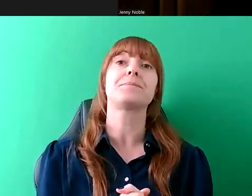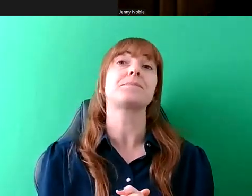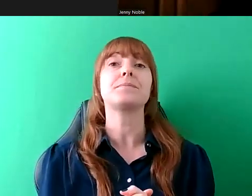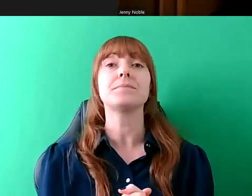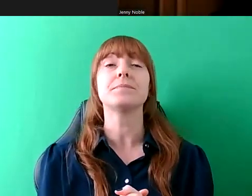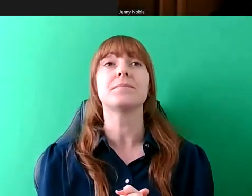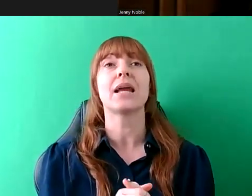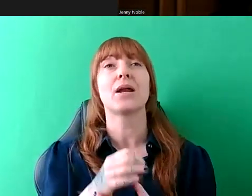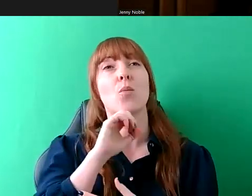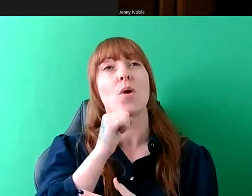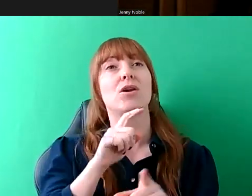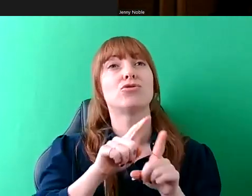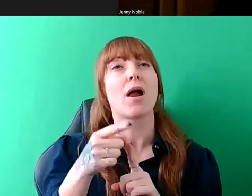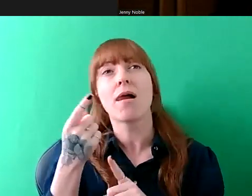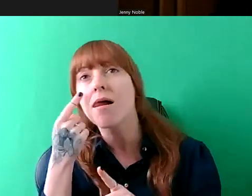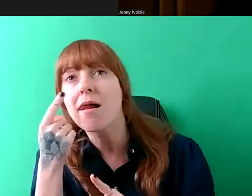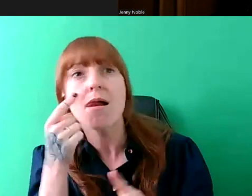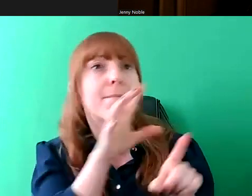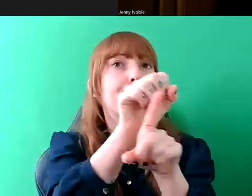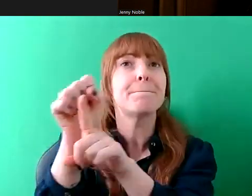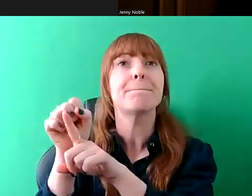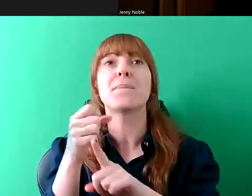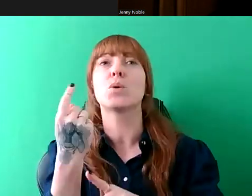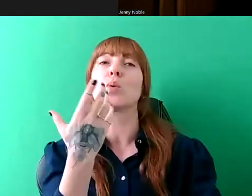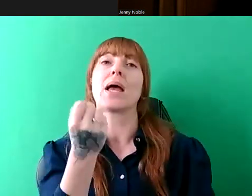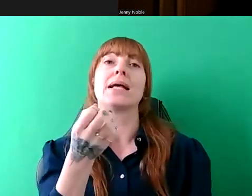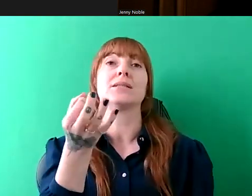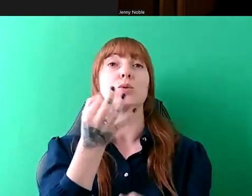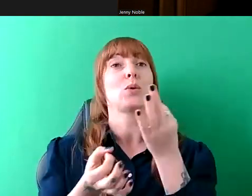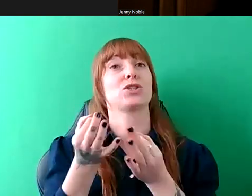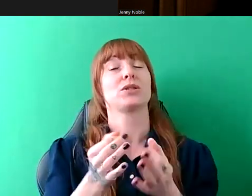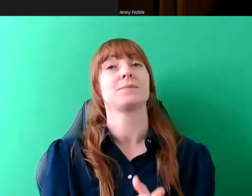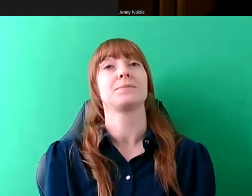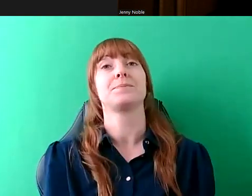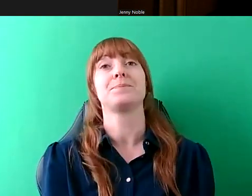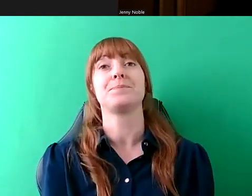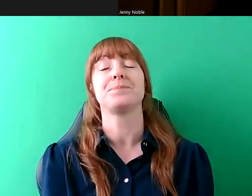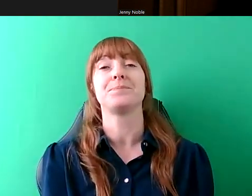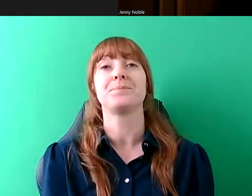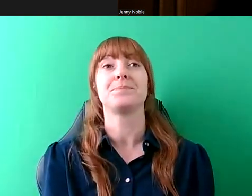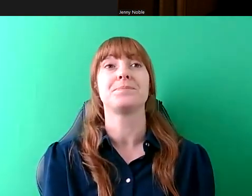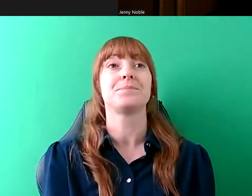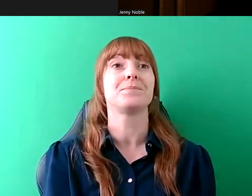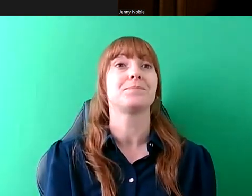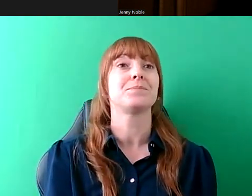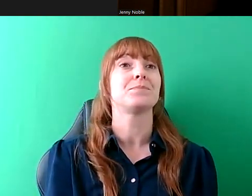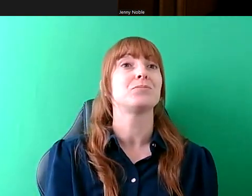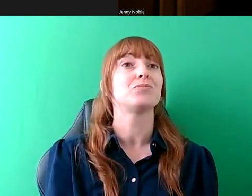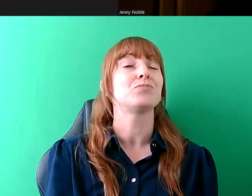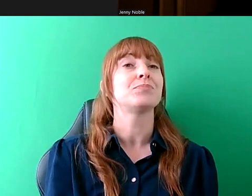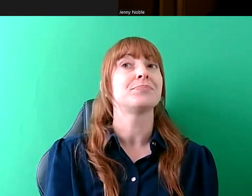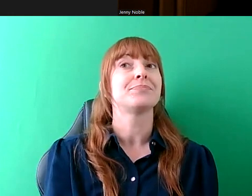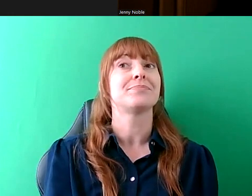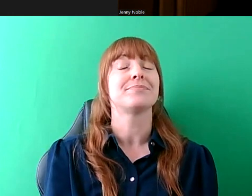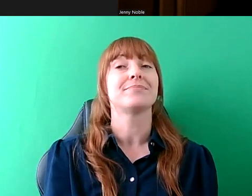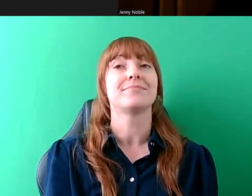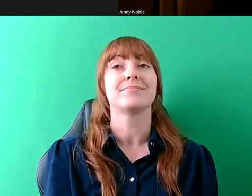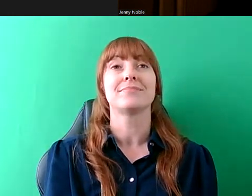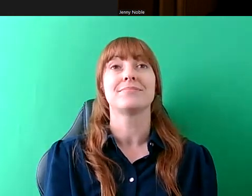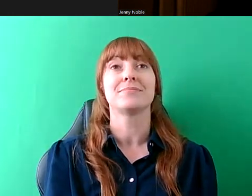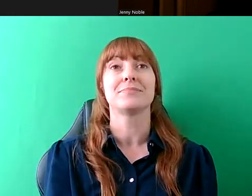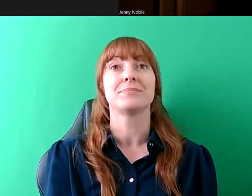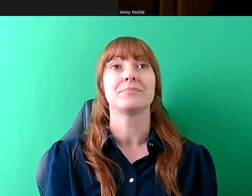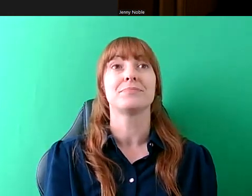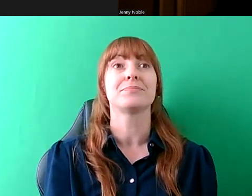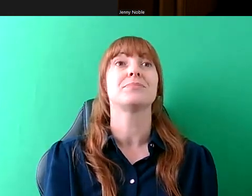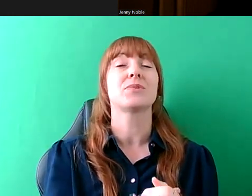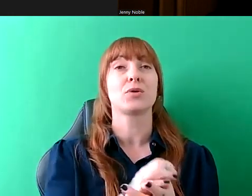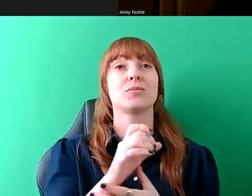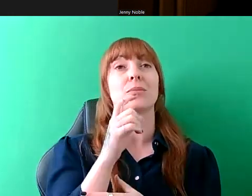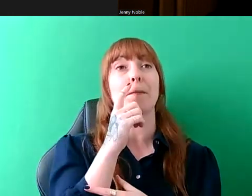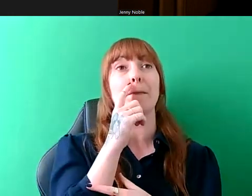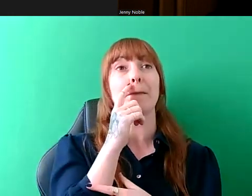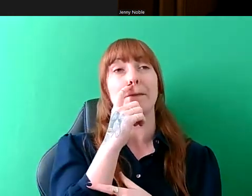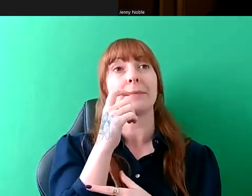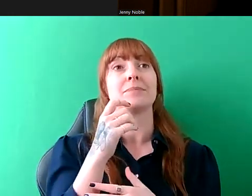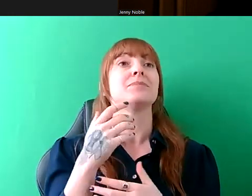keep an eye out for anyone who's got a question. In the meantime, I was really interested in what